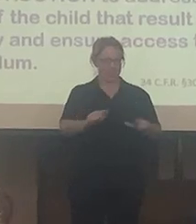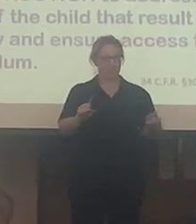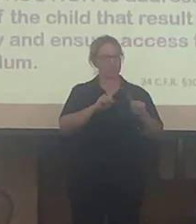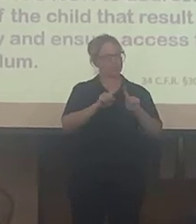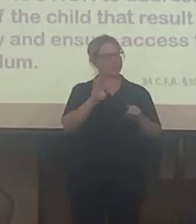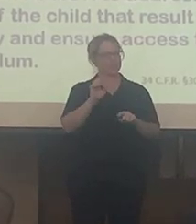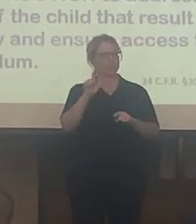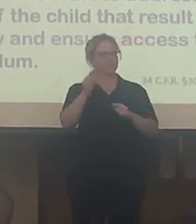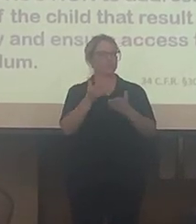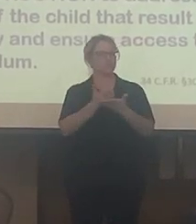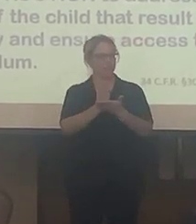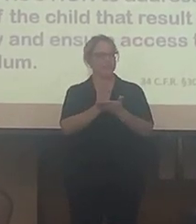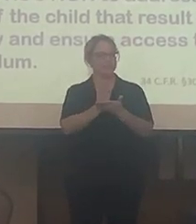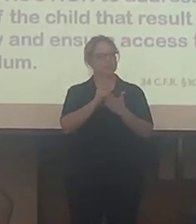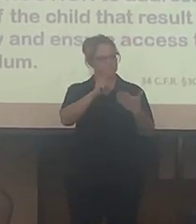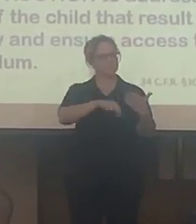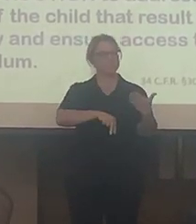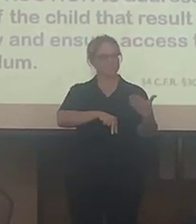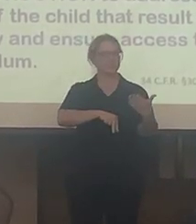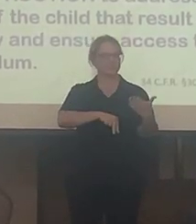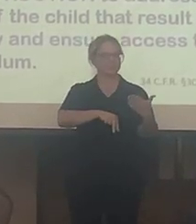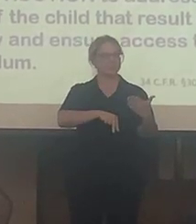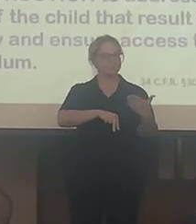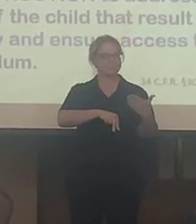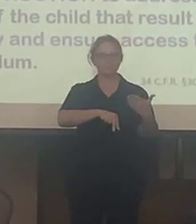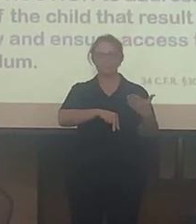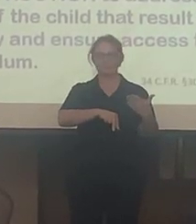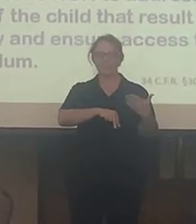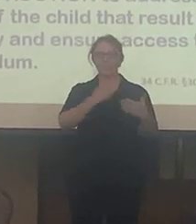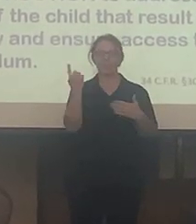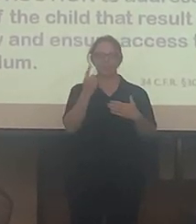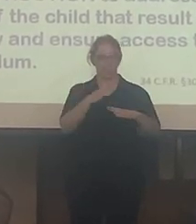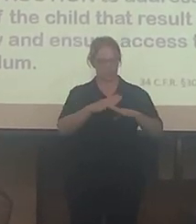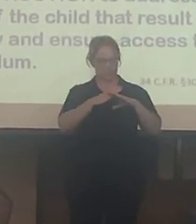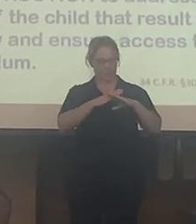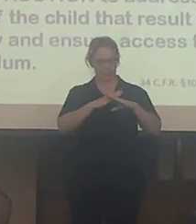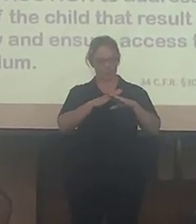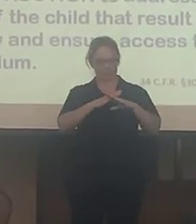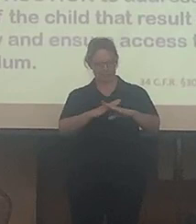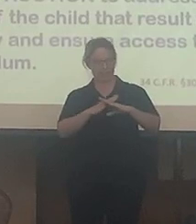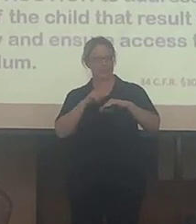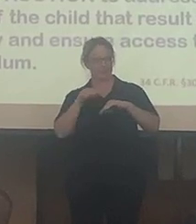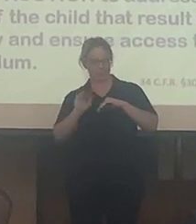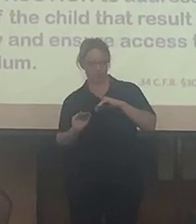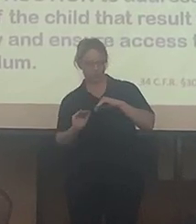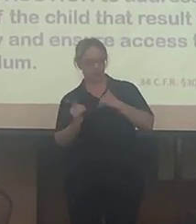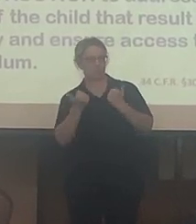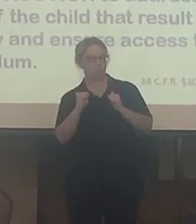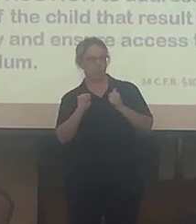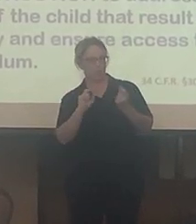a civil right to read so it's always protecting that child and trying to adapt what what needs